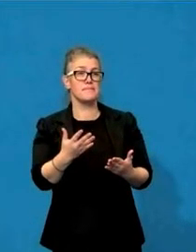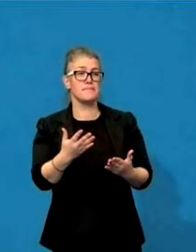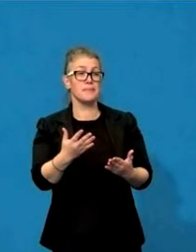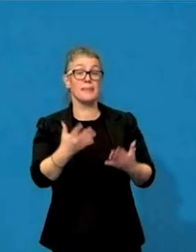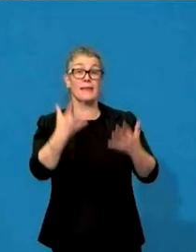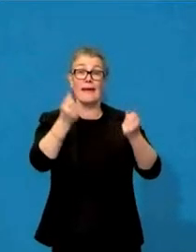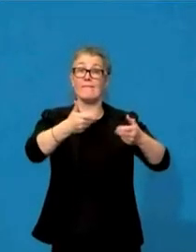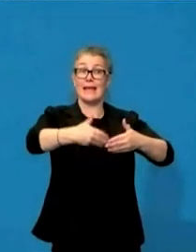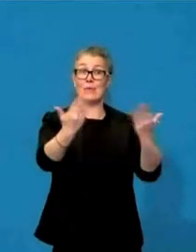Crossing where that could happen?